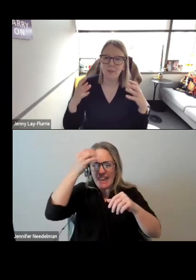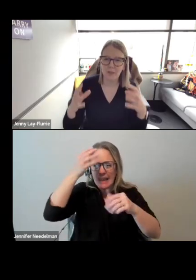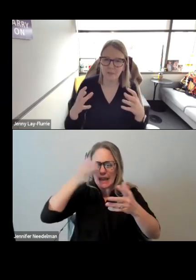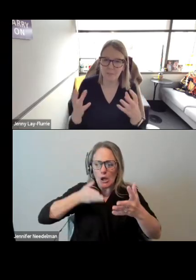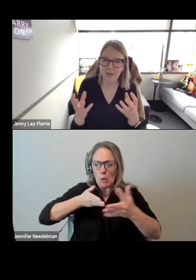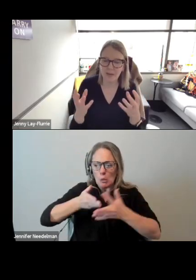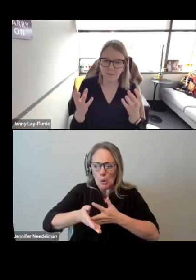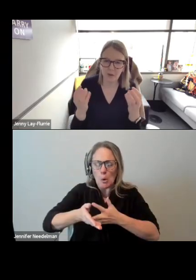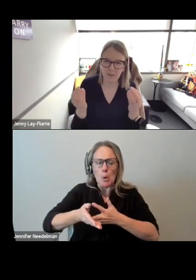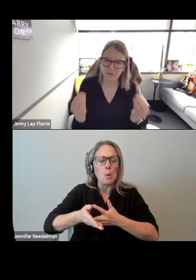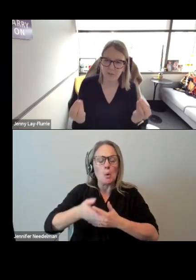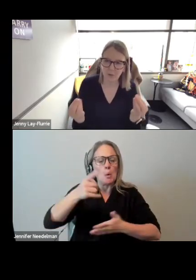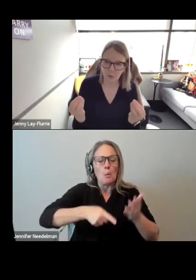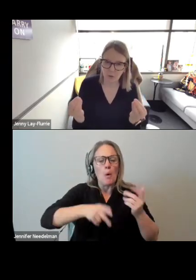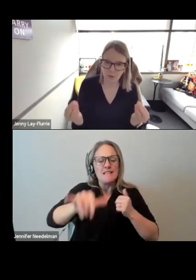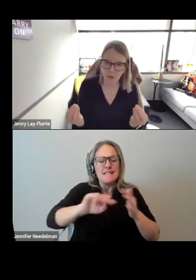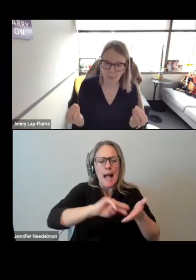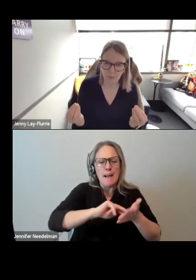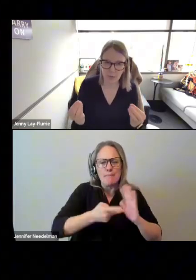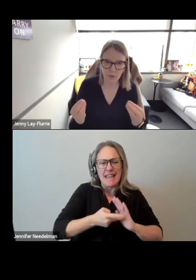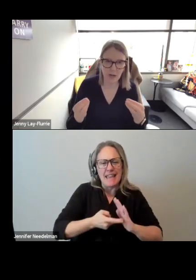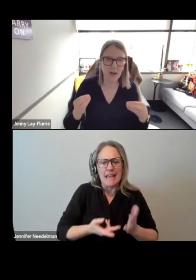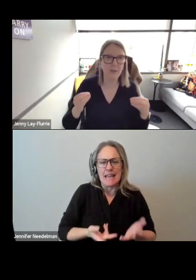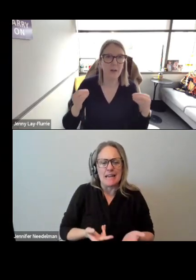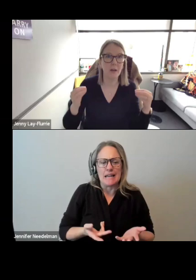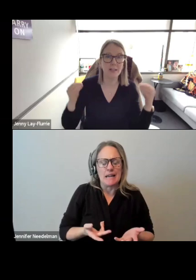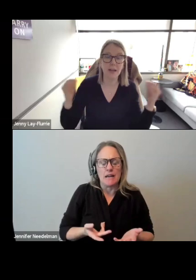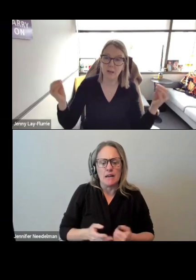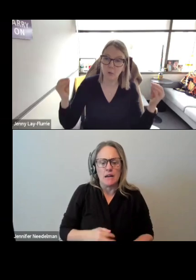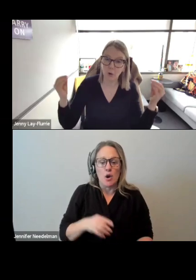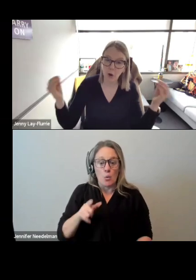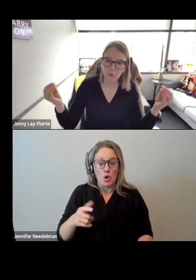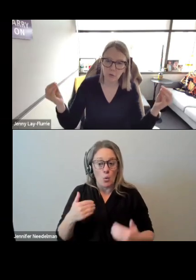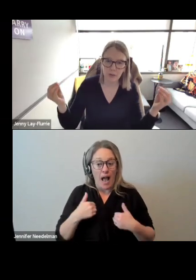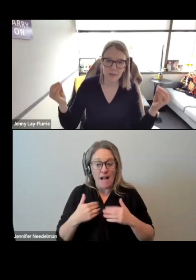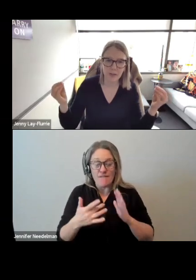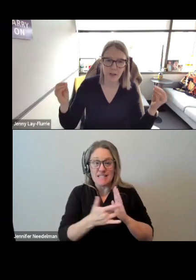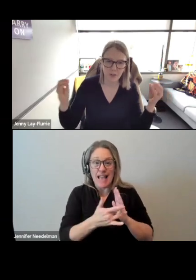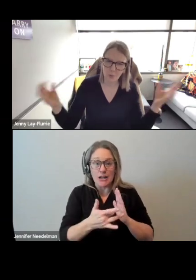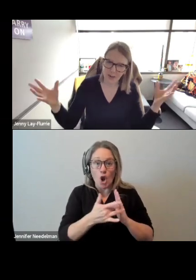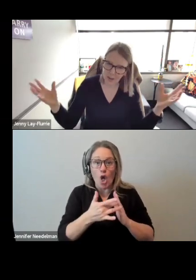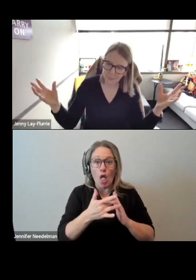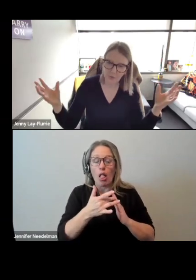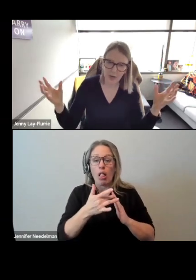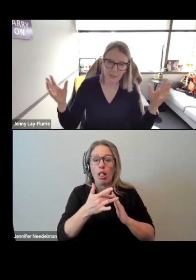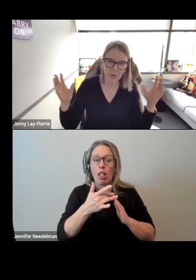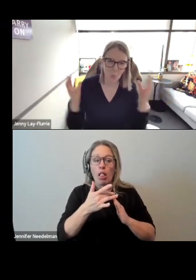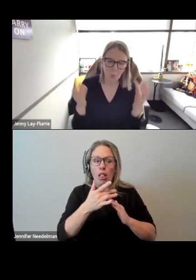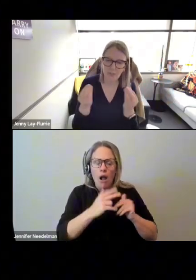what does this mean in very physical terms. When you have a technical construct that's quite abstract,